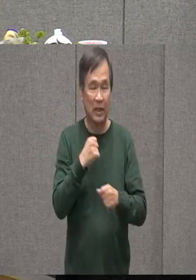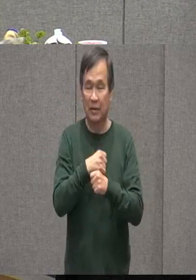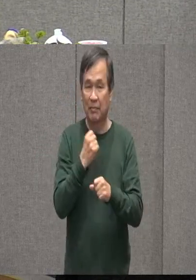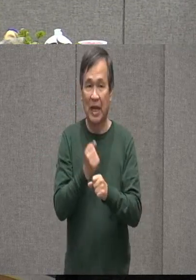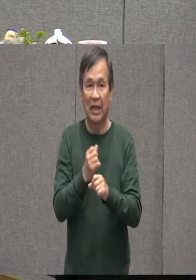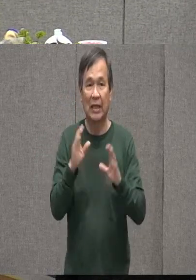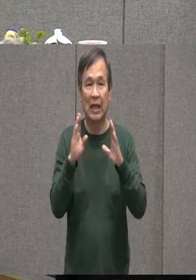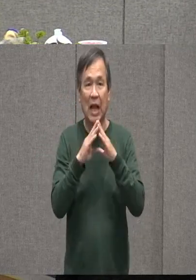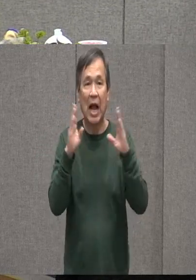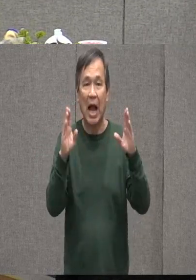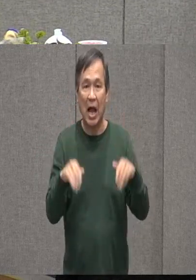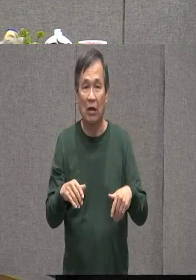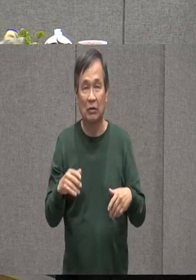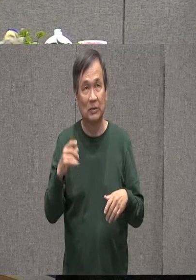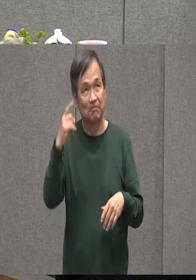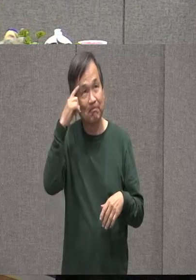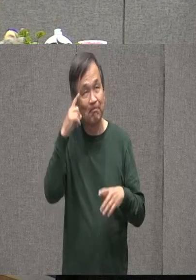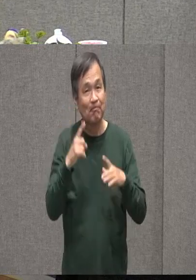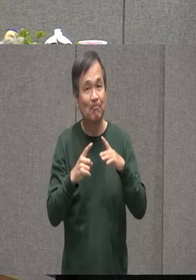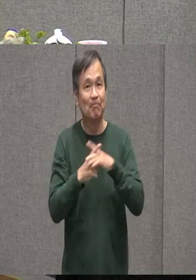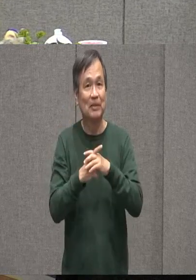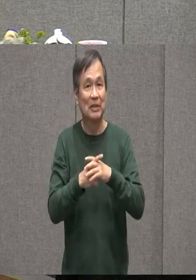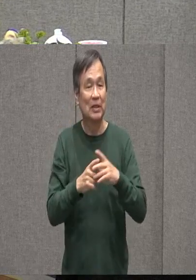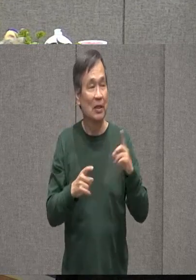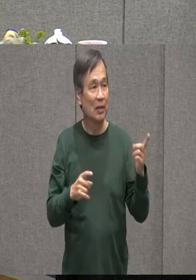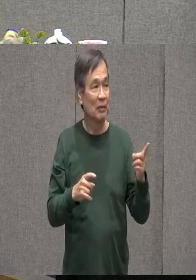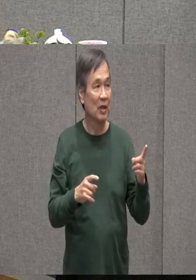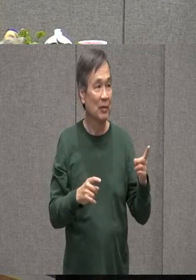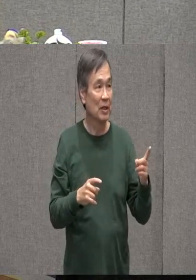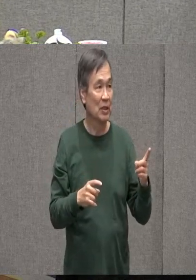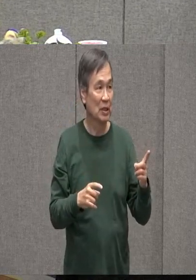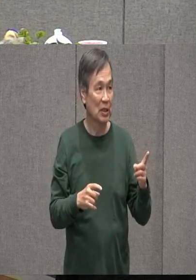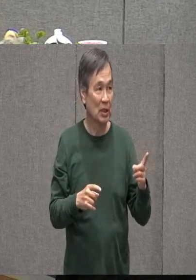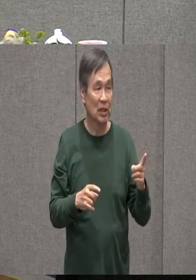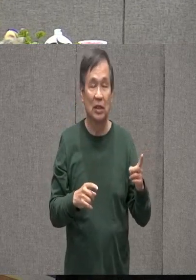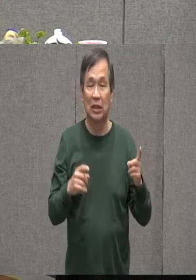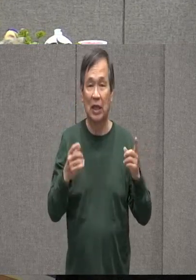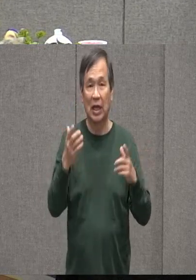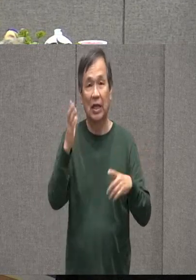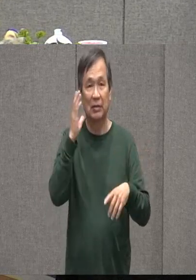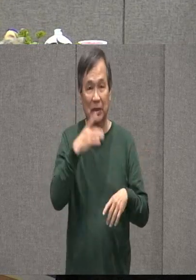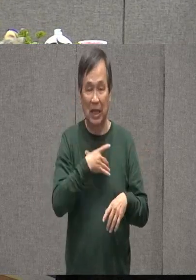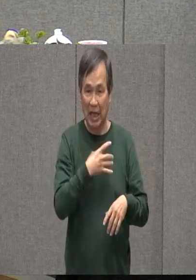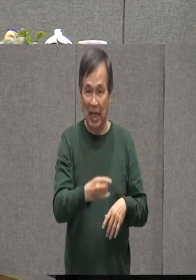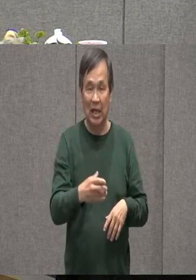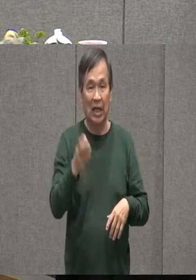I'm really excited about that now. I even might just cut it here so it can open and close. Ooh, a door.